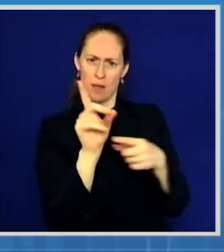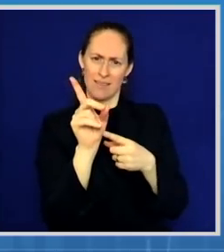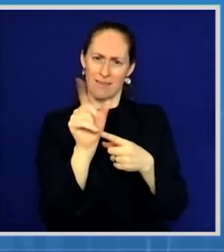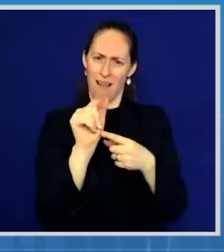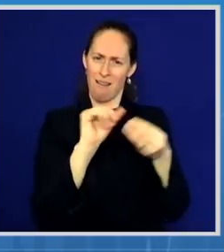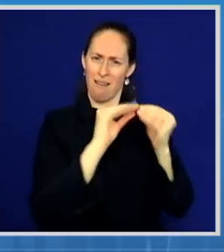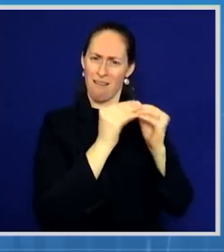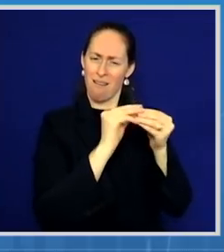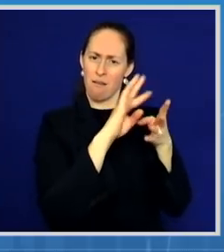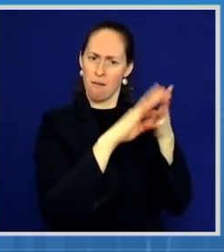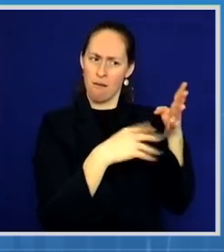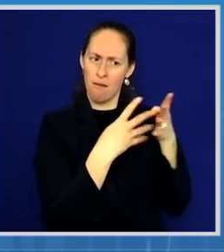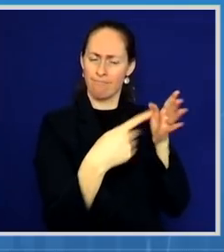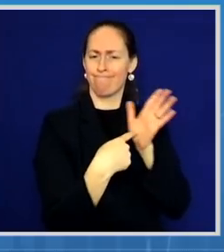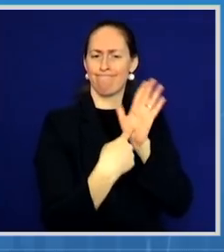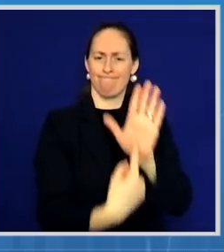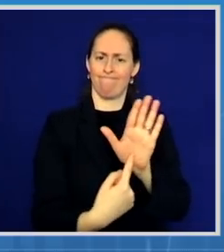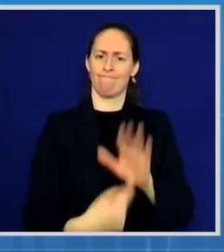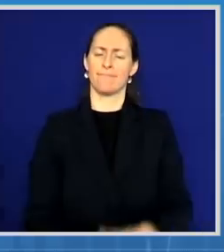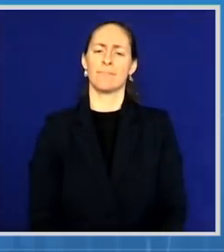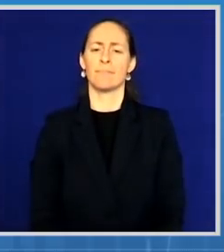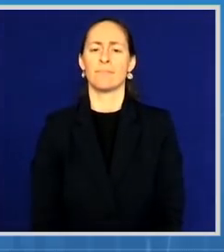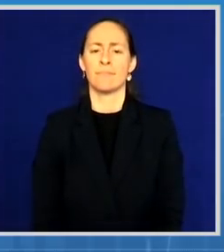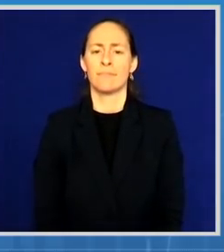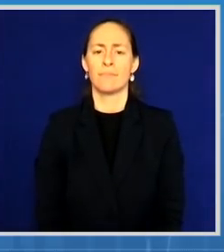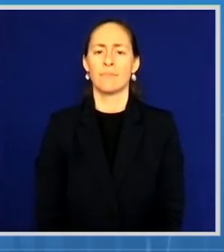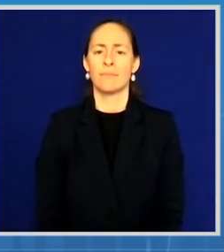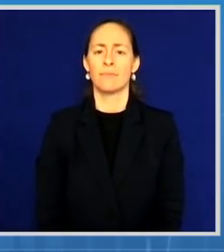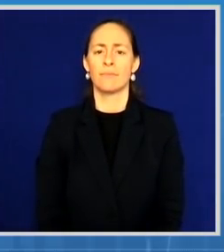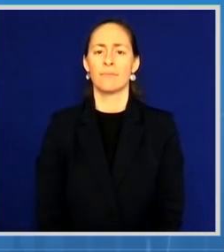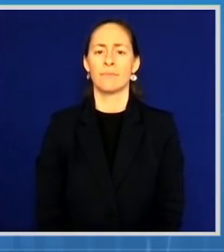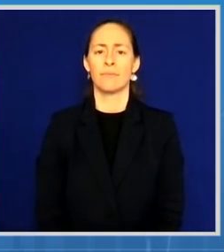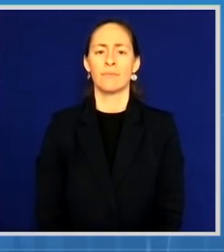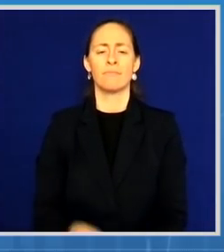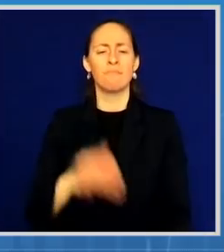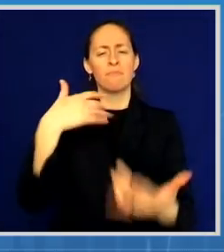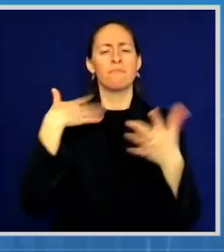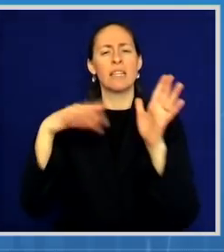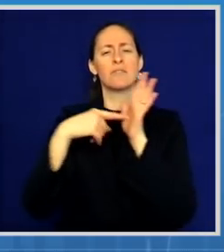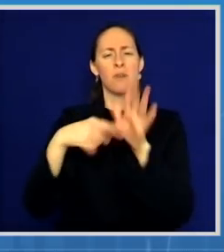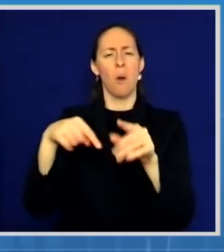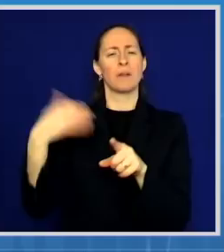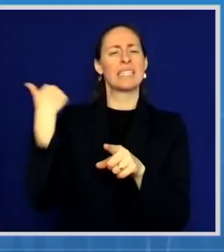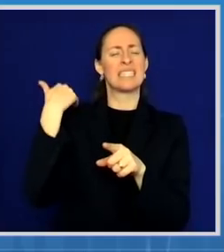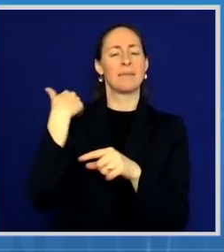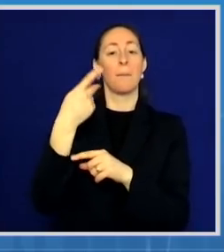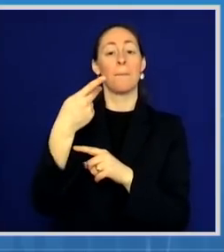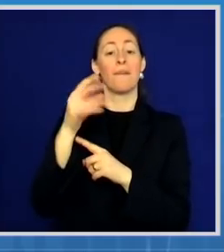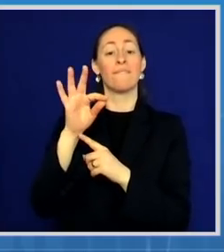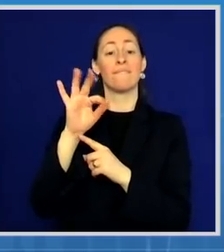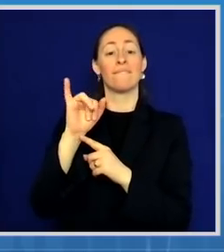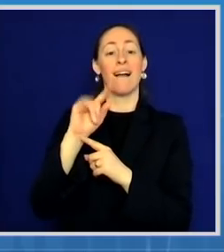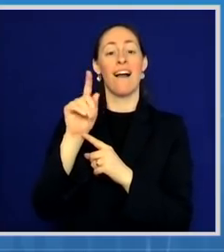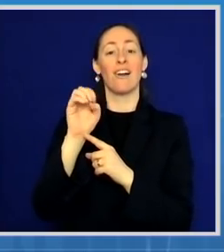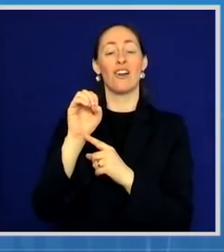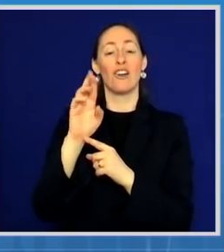I showed you this slide before. This is the Pfizer-BioNTech, and we're here looking at neutralizing antibodies